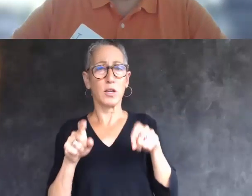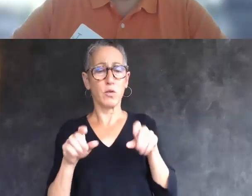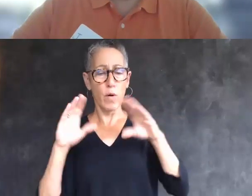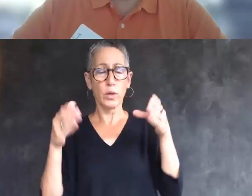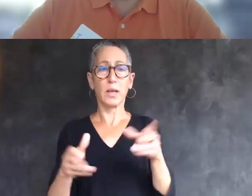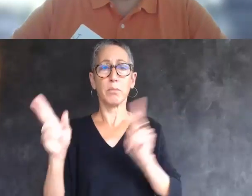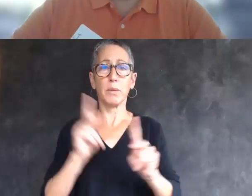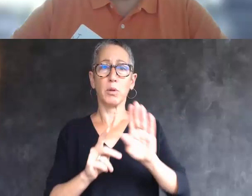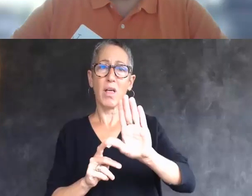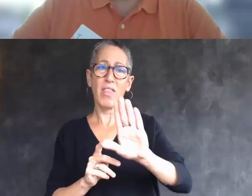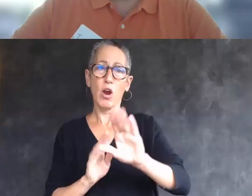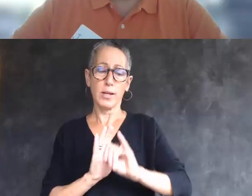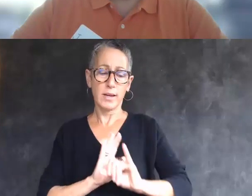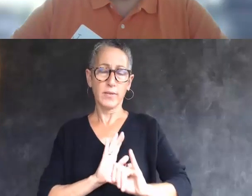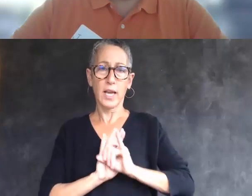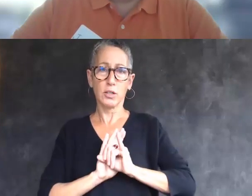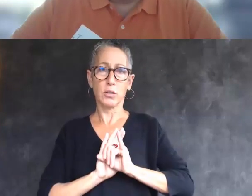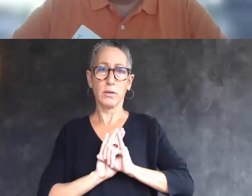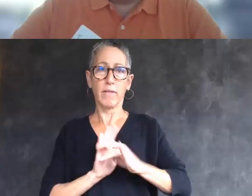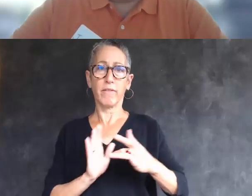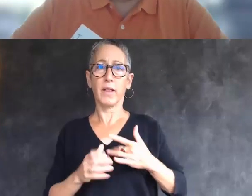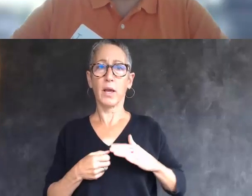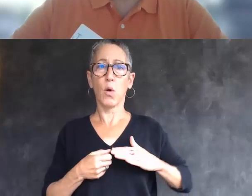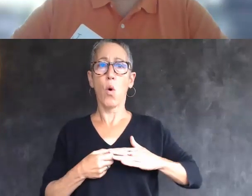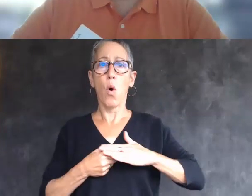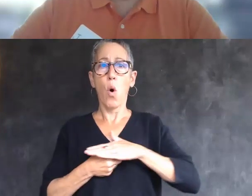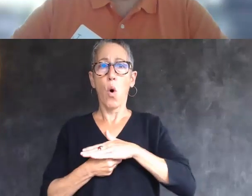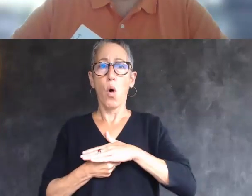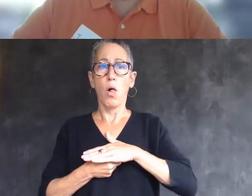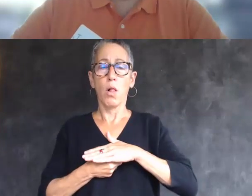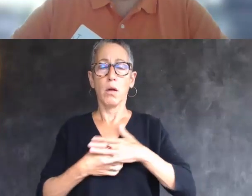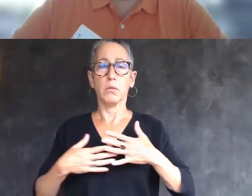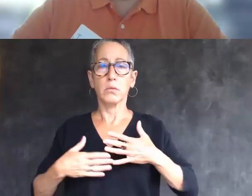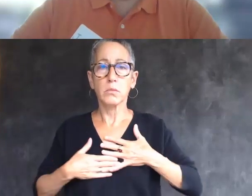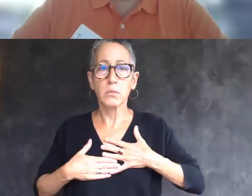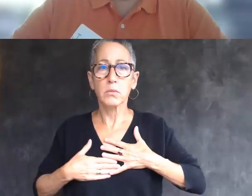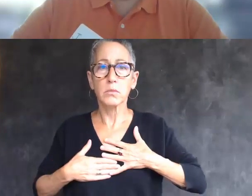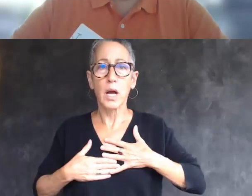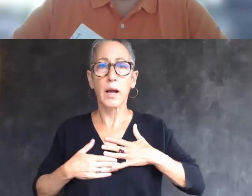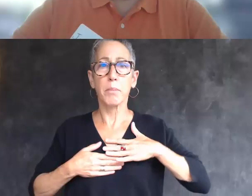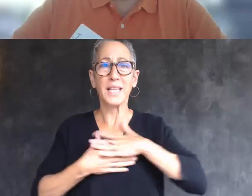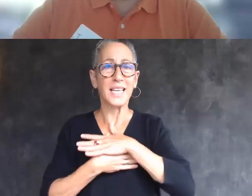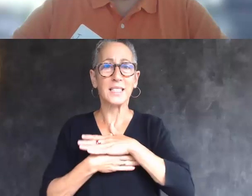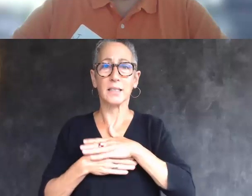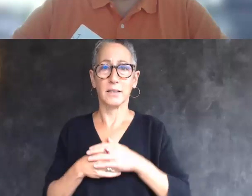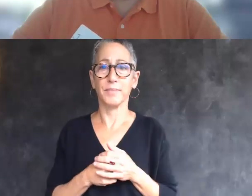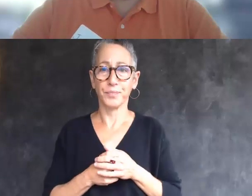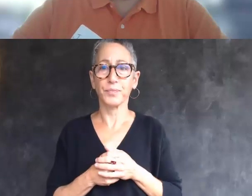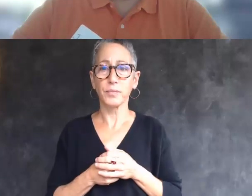their being-ness being whole and complete regardless of racism. Right. We understand the impact that racism has done to do that.